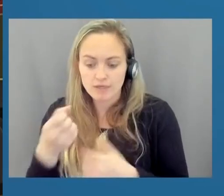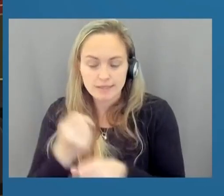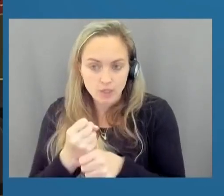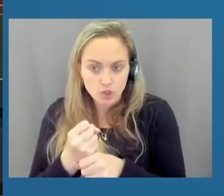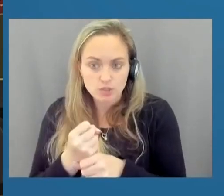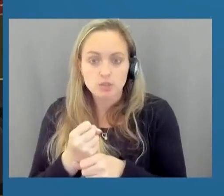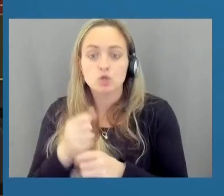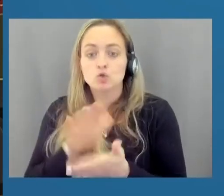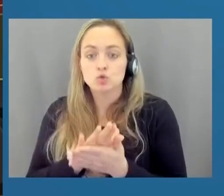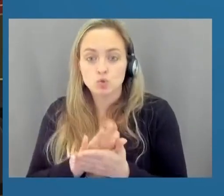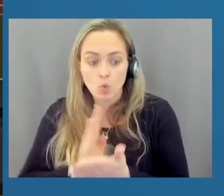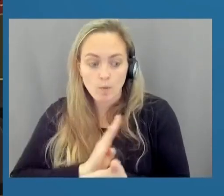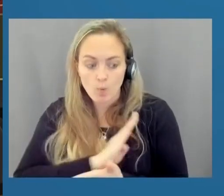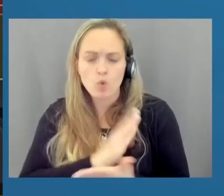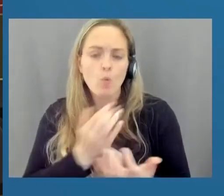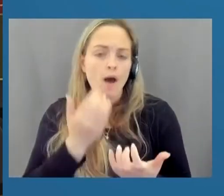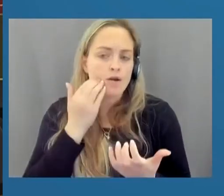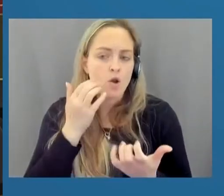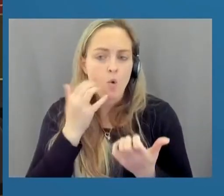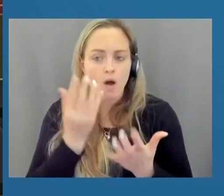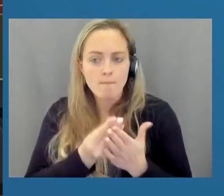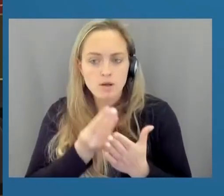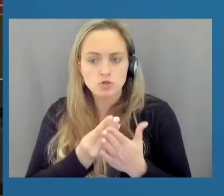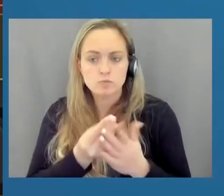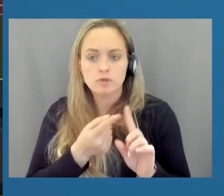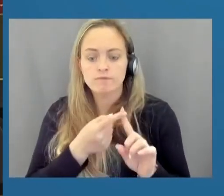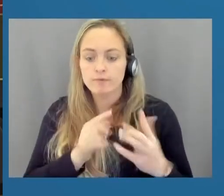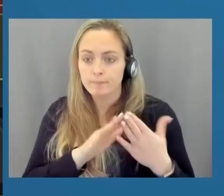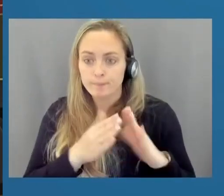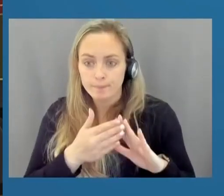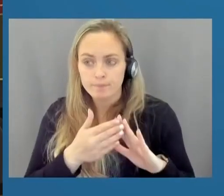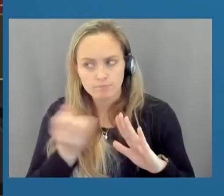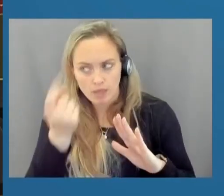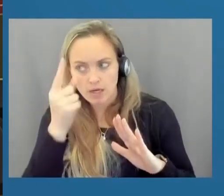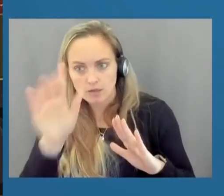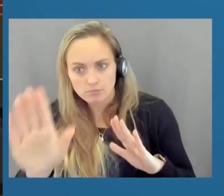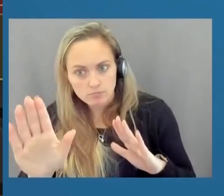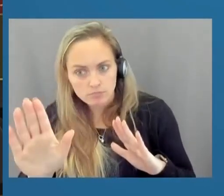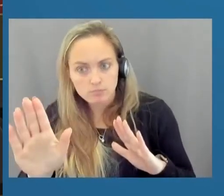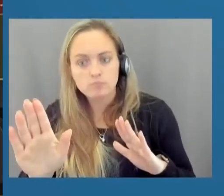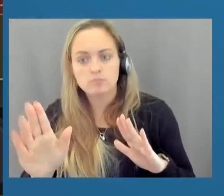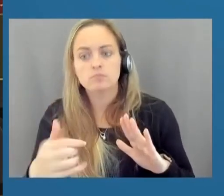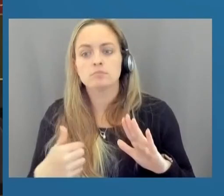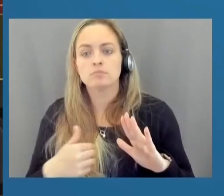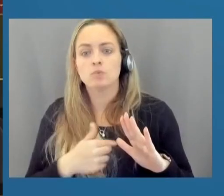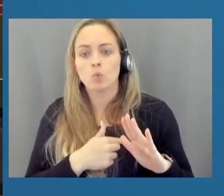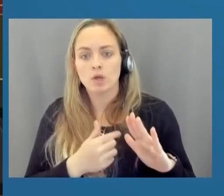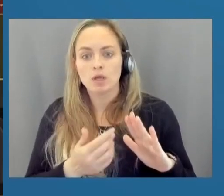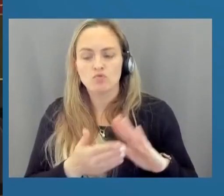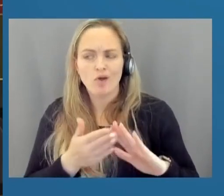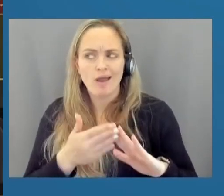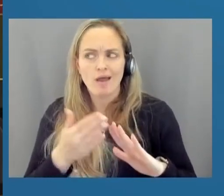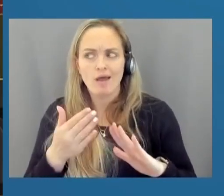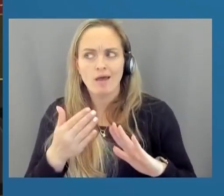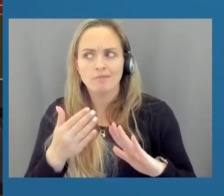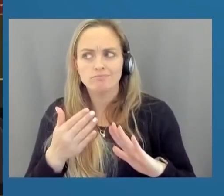boards want to know how much money is coming from the municipalities. I get it. And we did, we ran into this a year or two ago when our budget was later